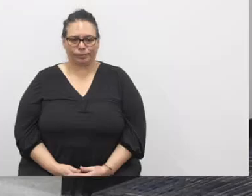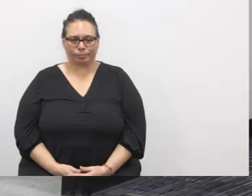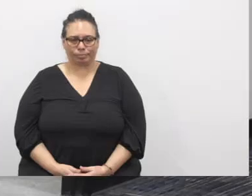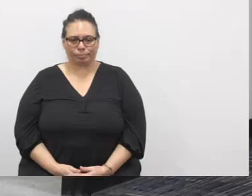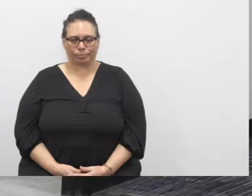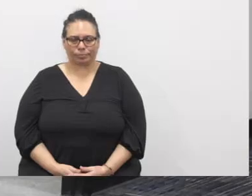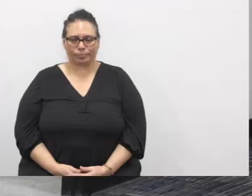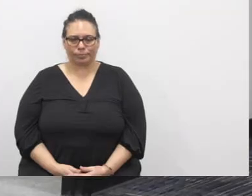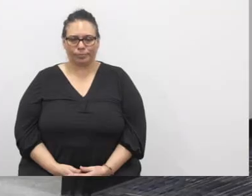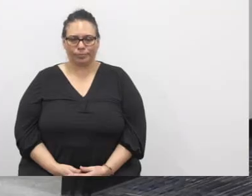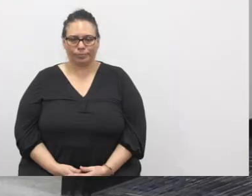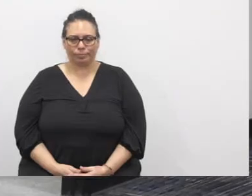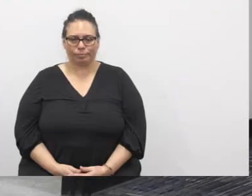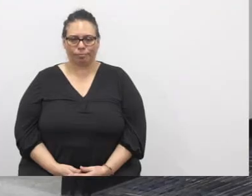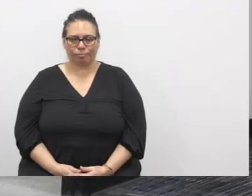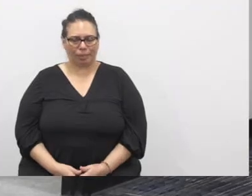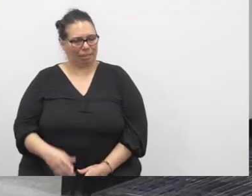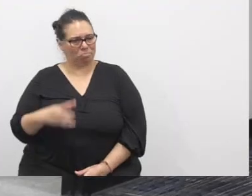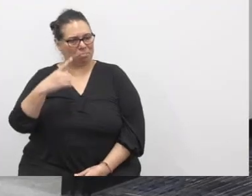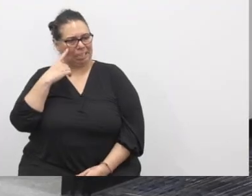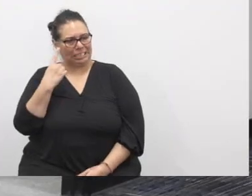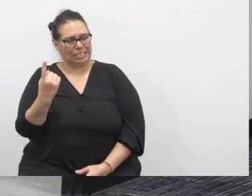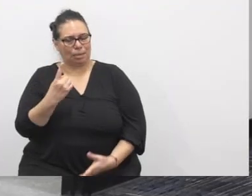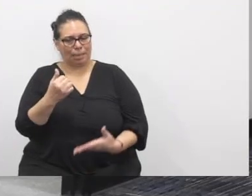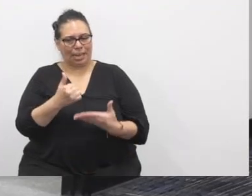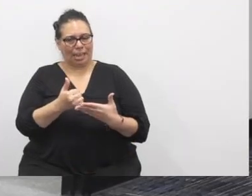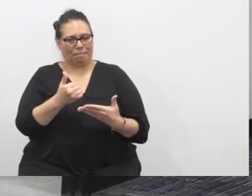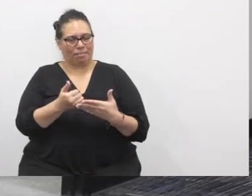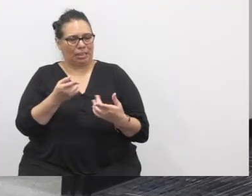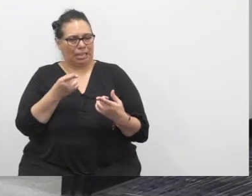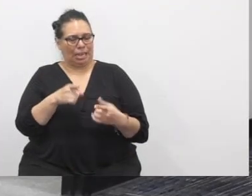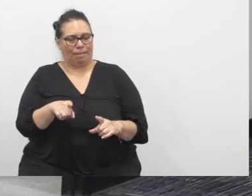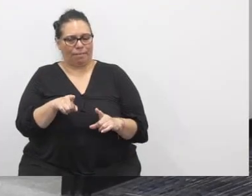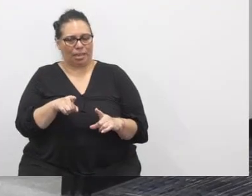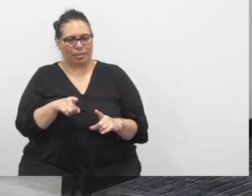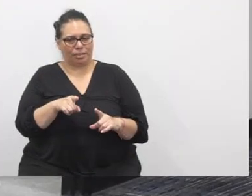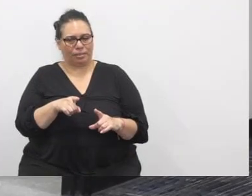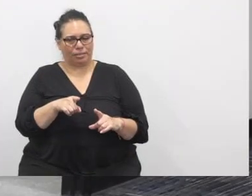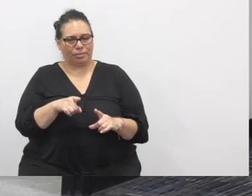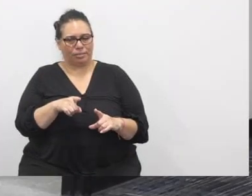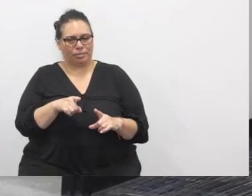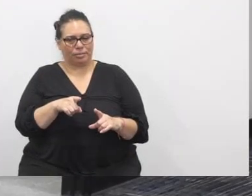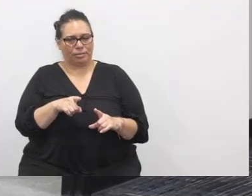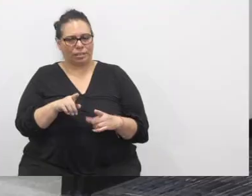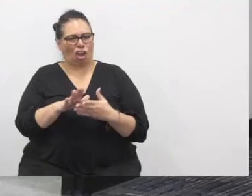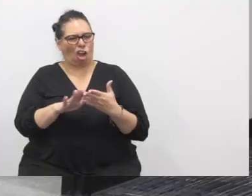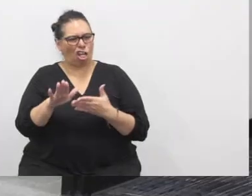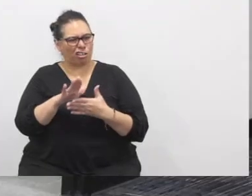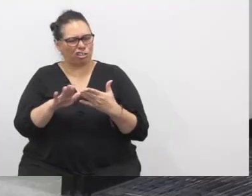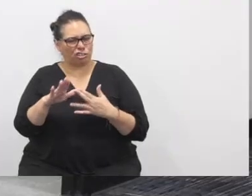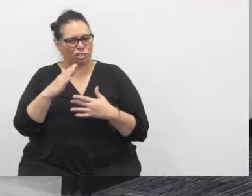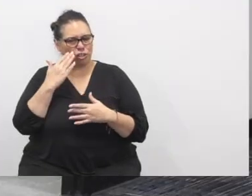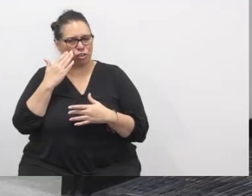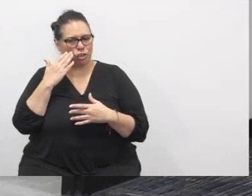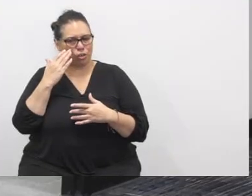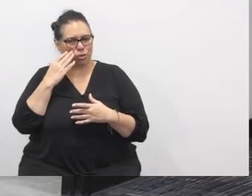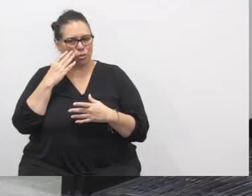I would think something that would help is having an event where kind of like where colleges do like admitted day.